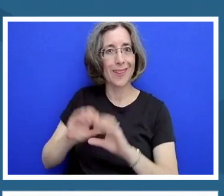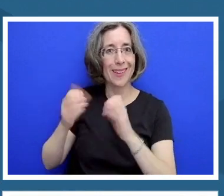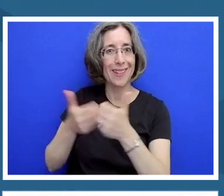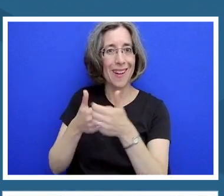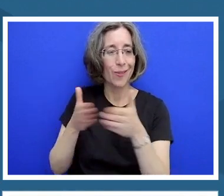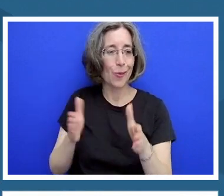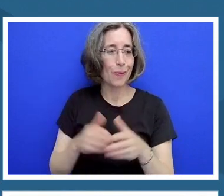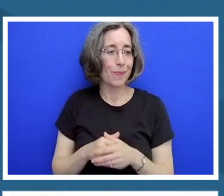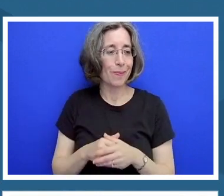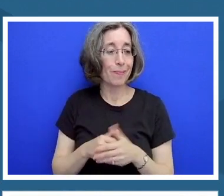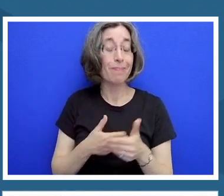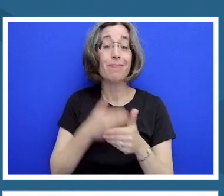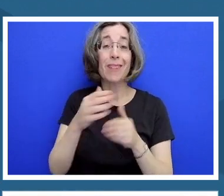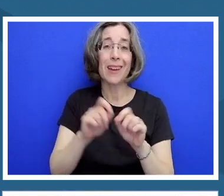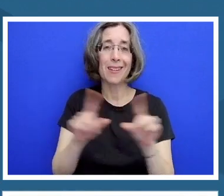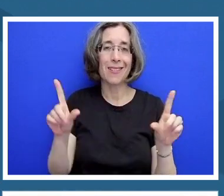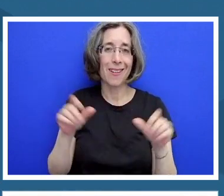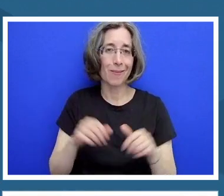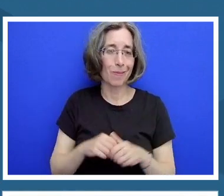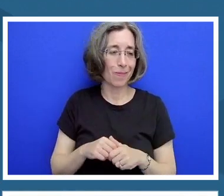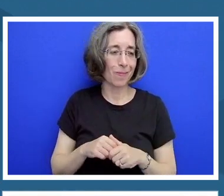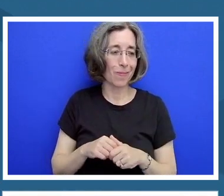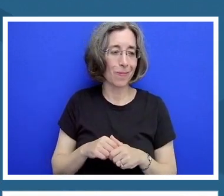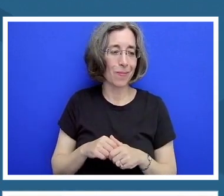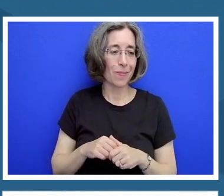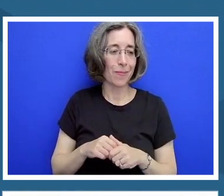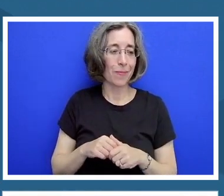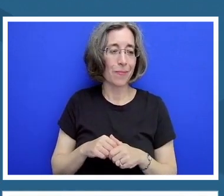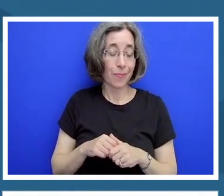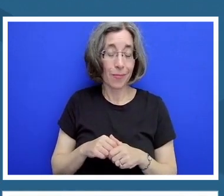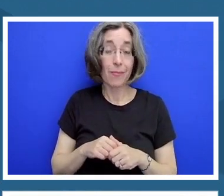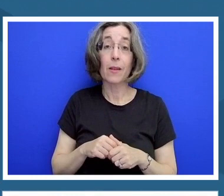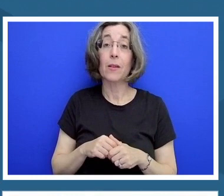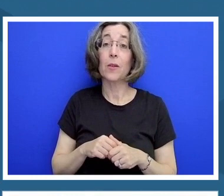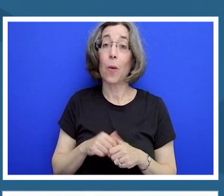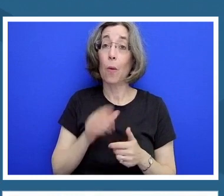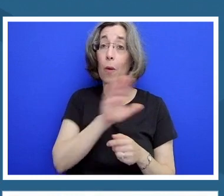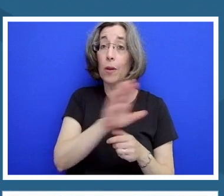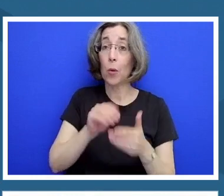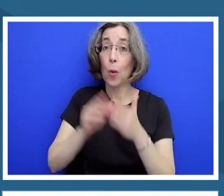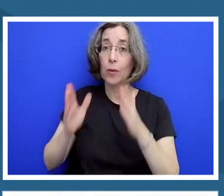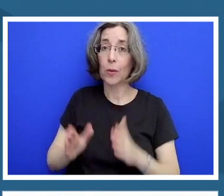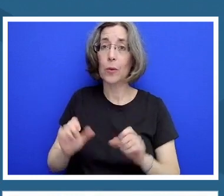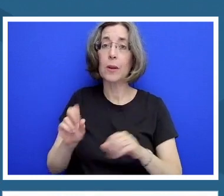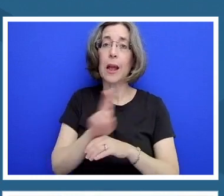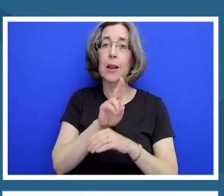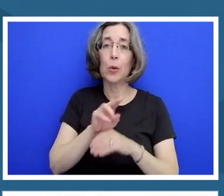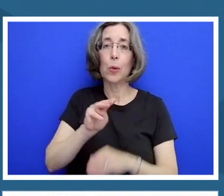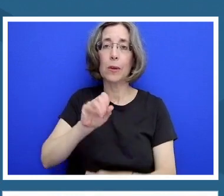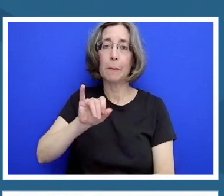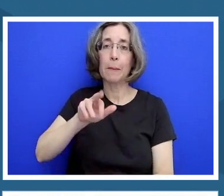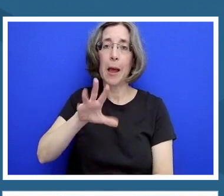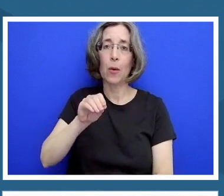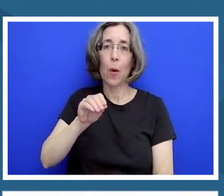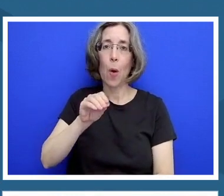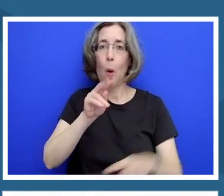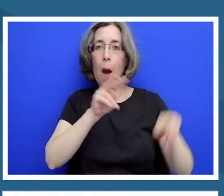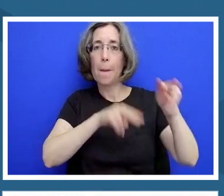so as we mentioned your students get to use the micro observatory robotic telescope network and in fact they're